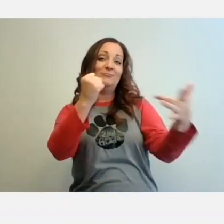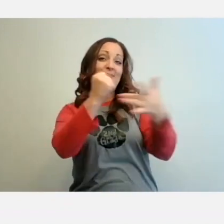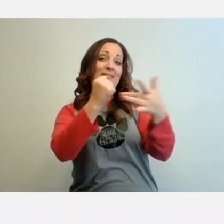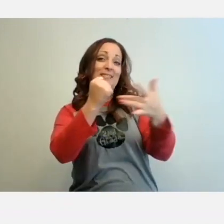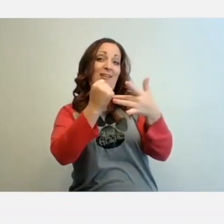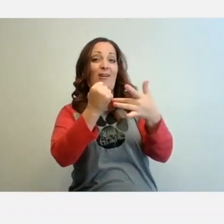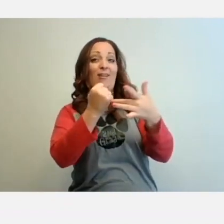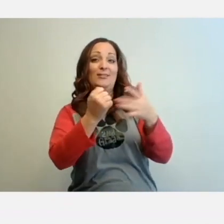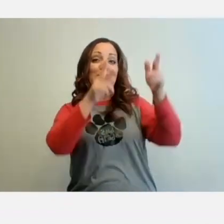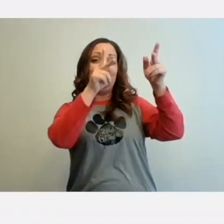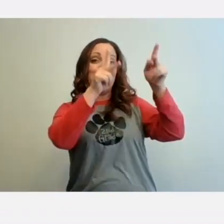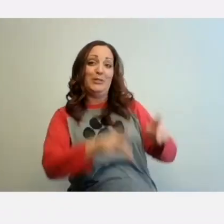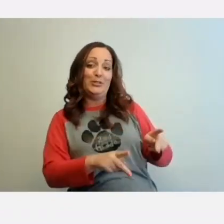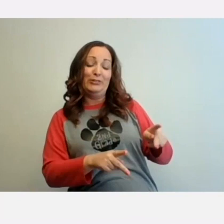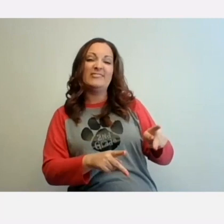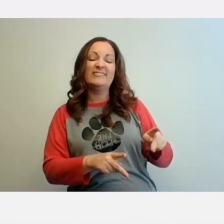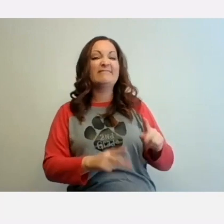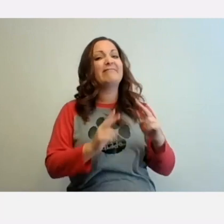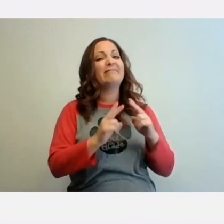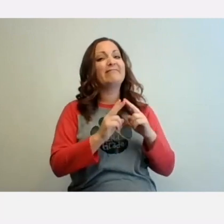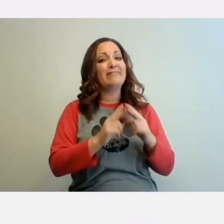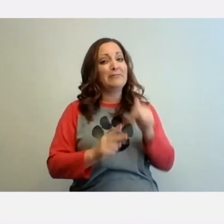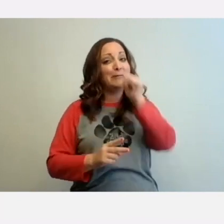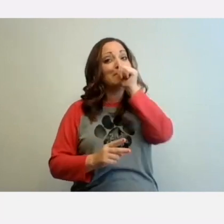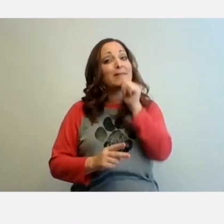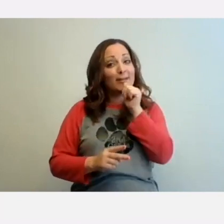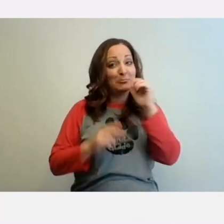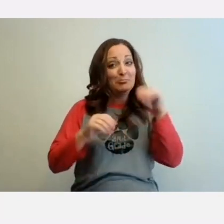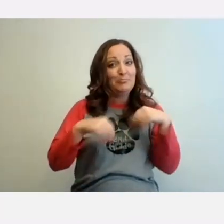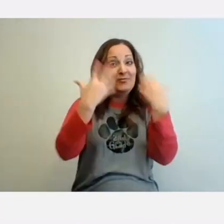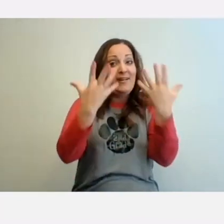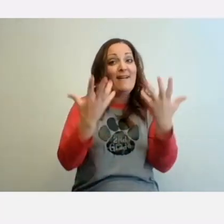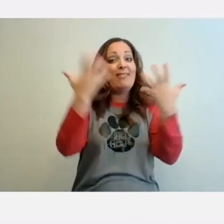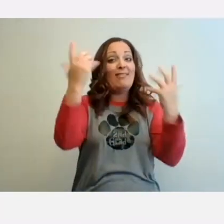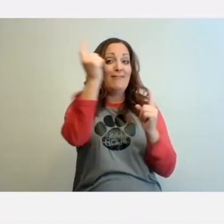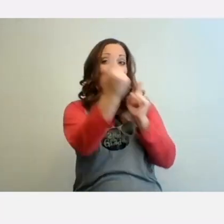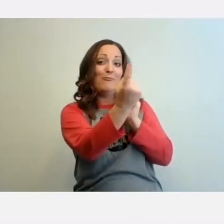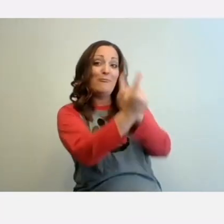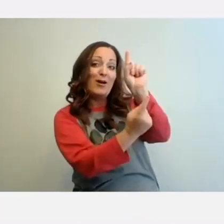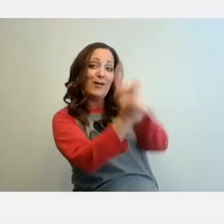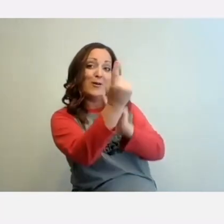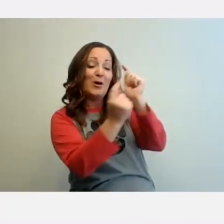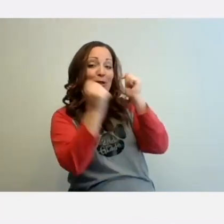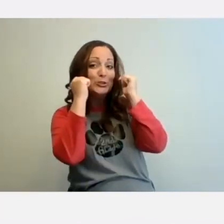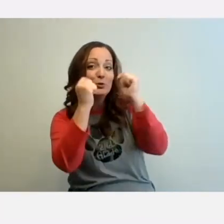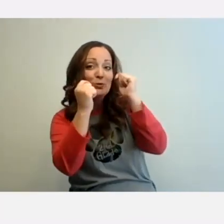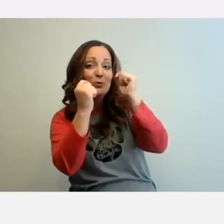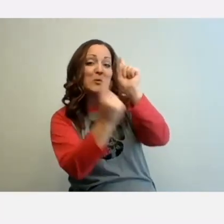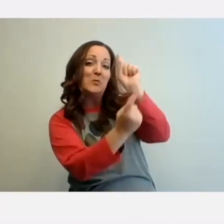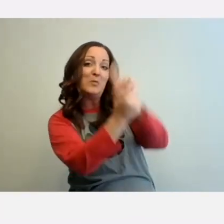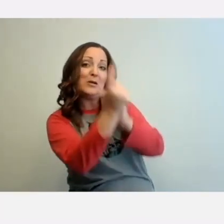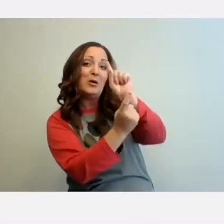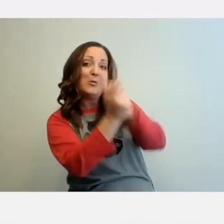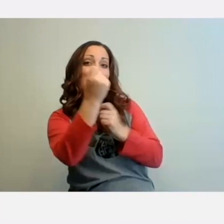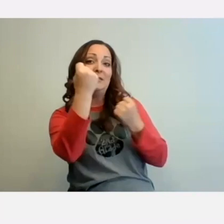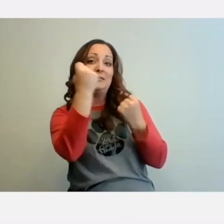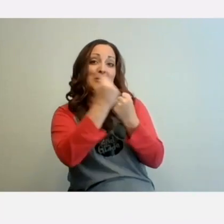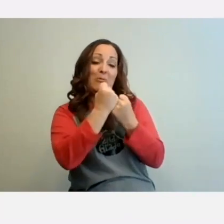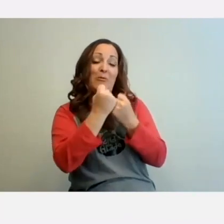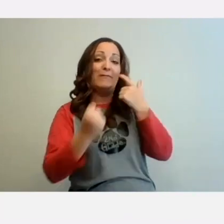Rene is our school's educational technology specialist, and they were very patient in working with us one-on-one